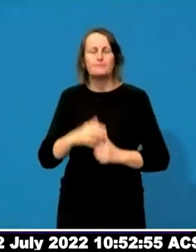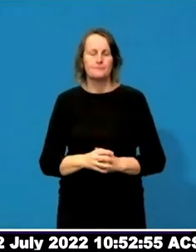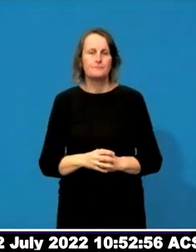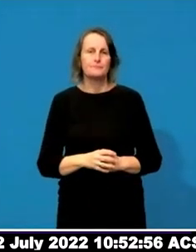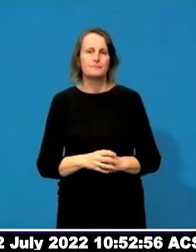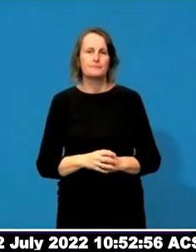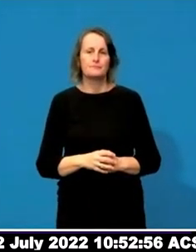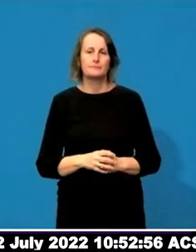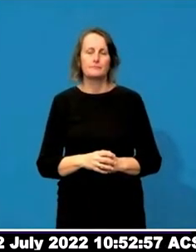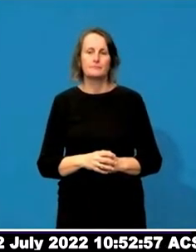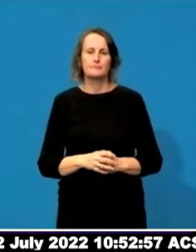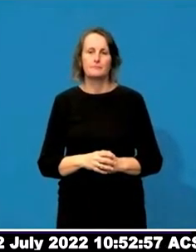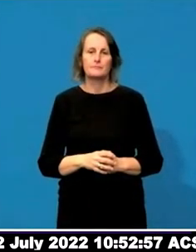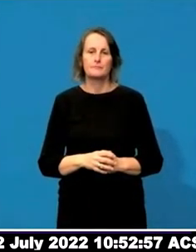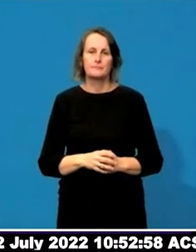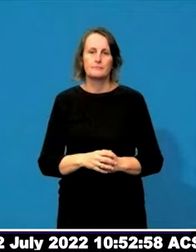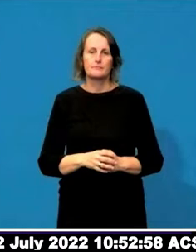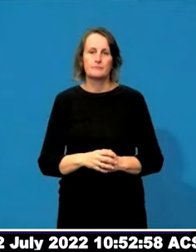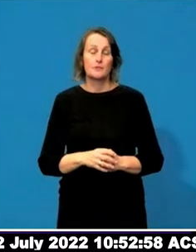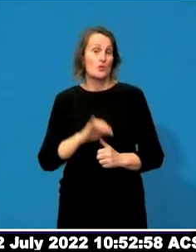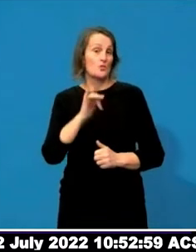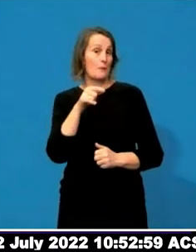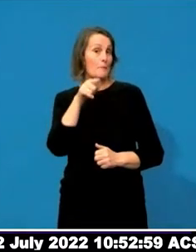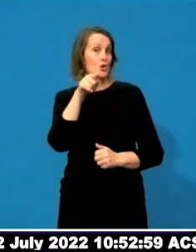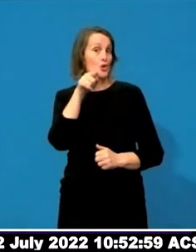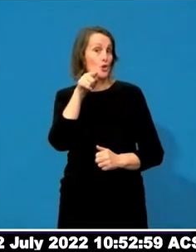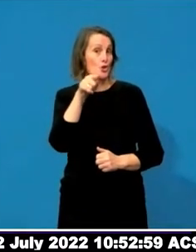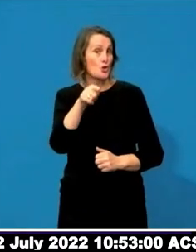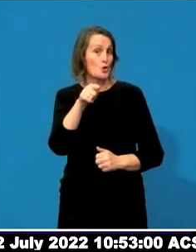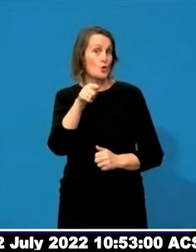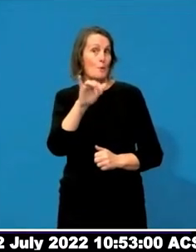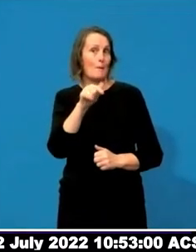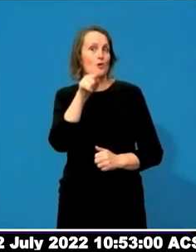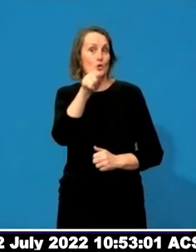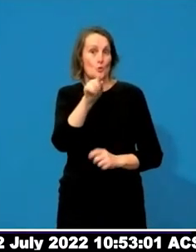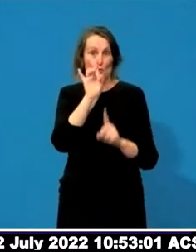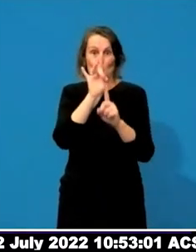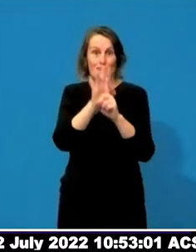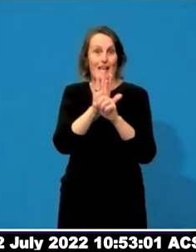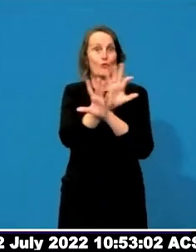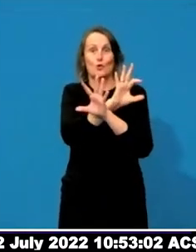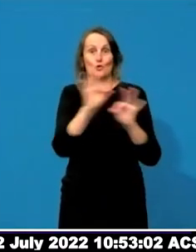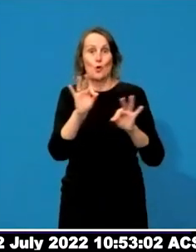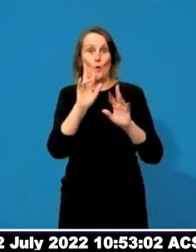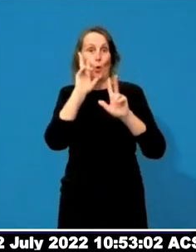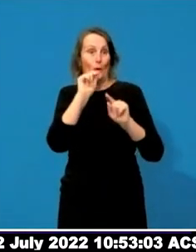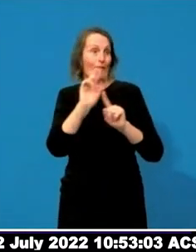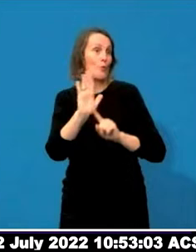where you may not have primary responsibility for dealing with them, in the more serious matters, you would be brought in at some point?